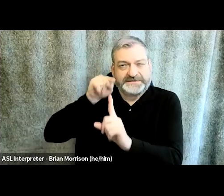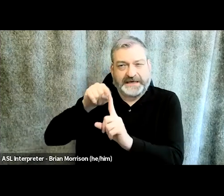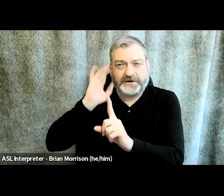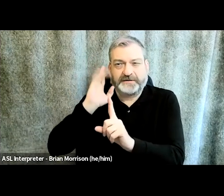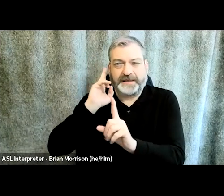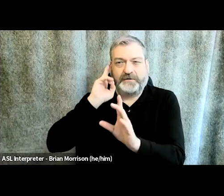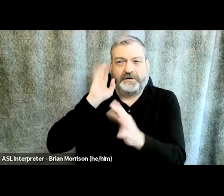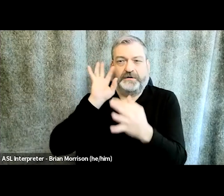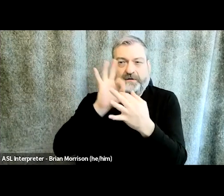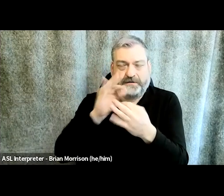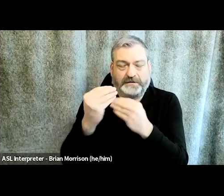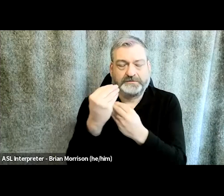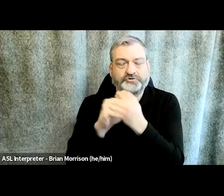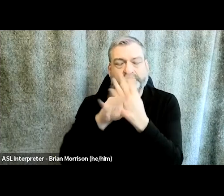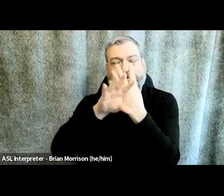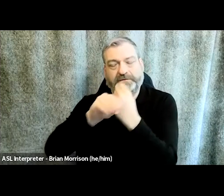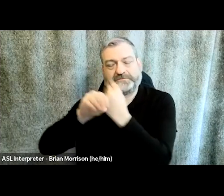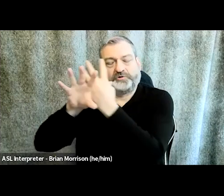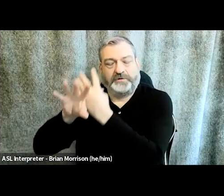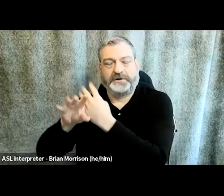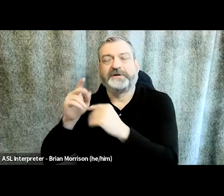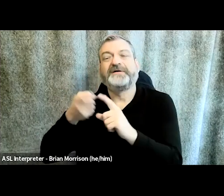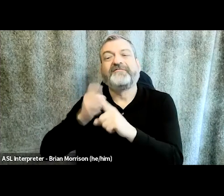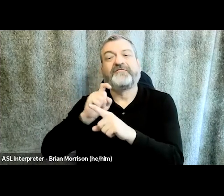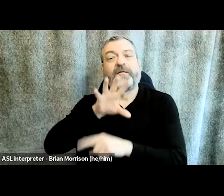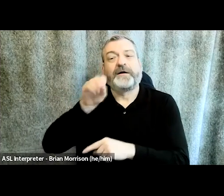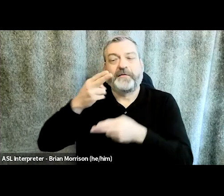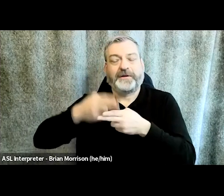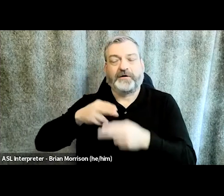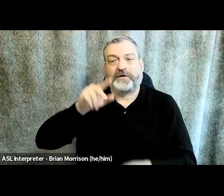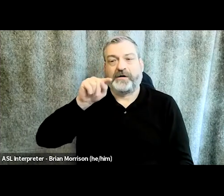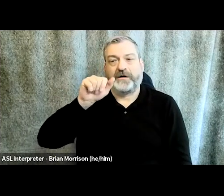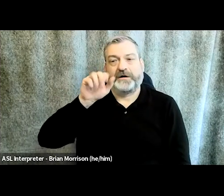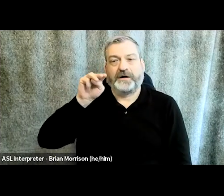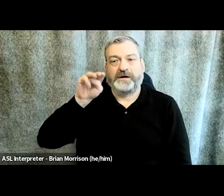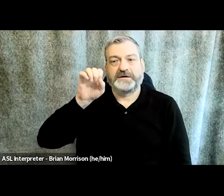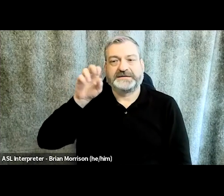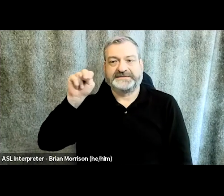from Tamman and we will be viewing in gallery mode.